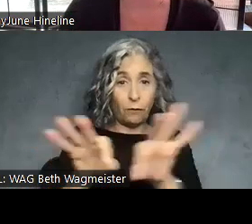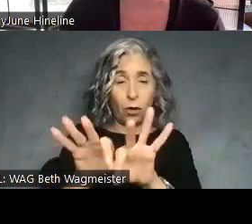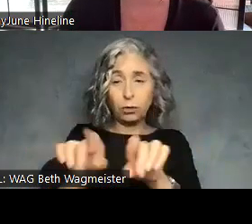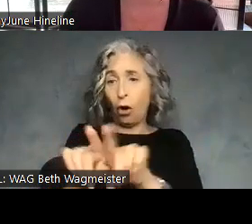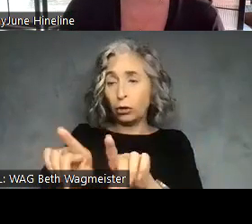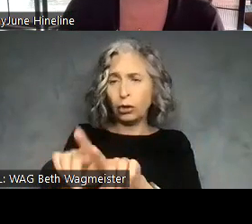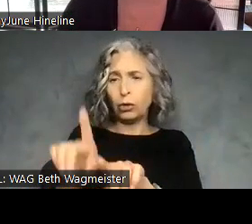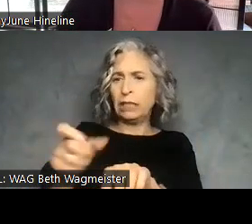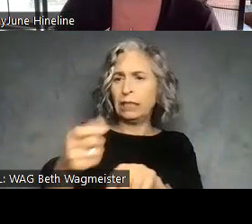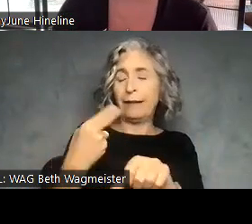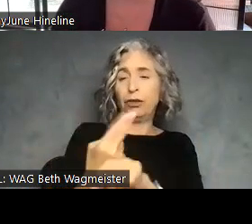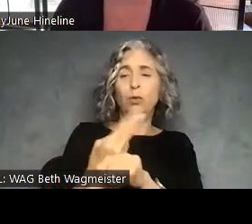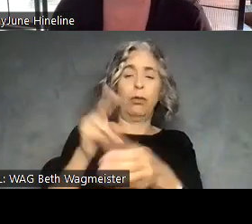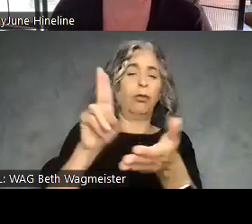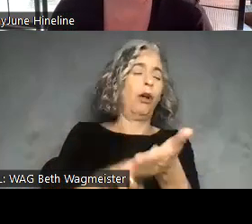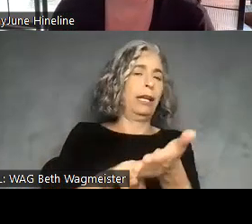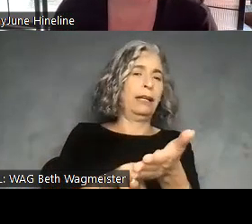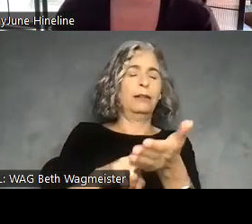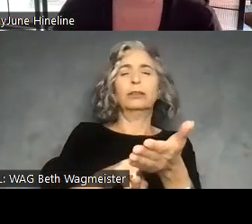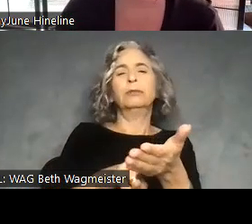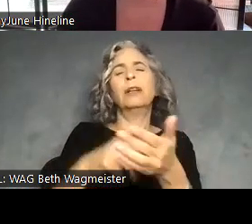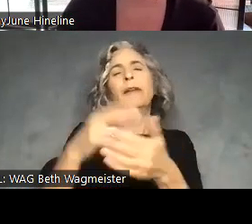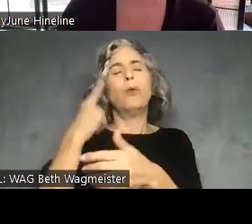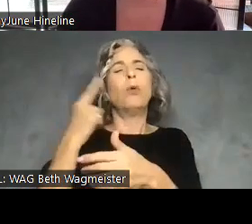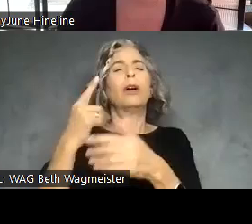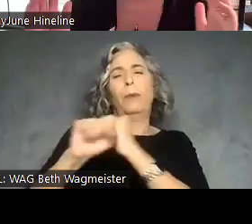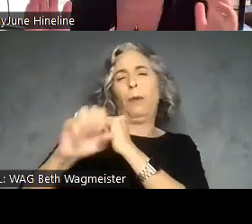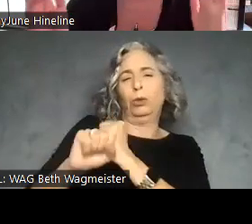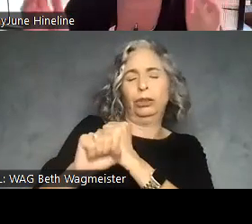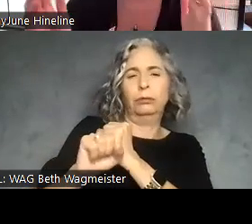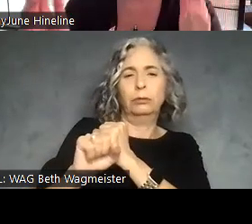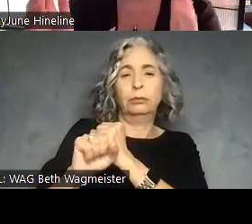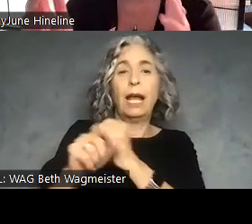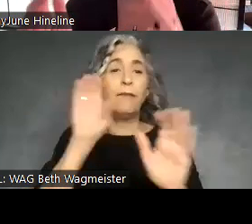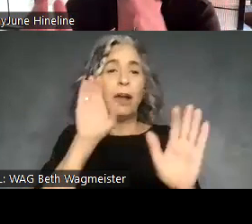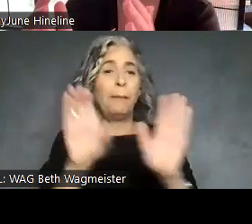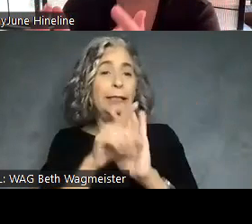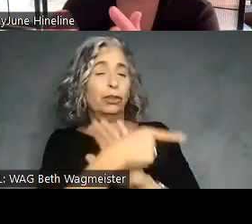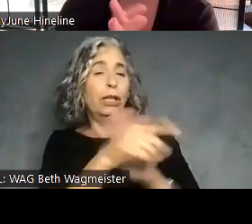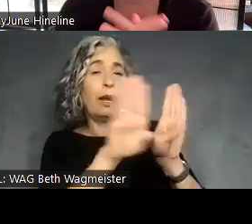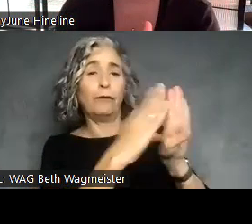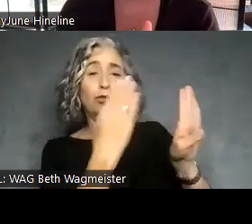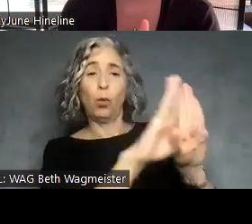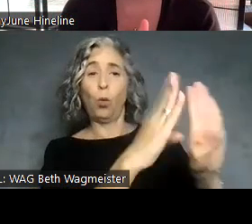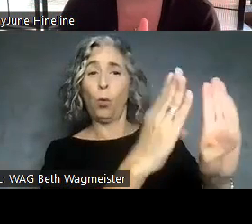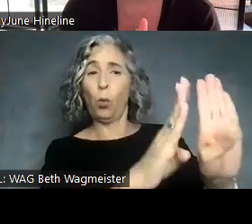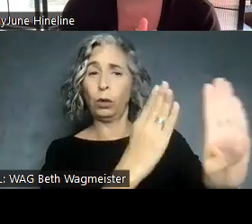We have curated emails that sometimes you have to provide a login information. Also with this gated